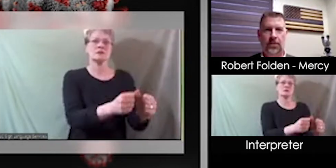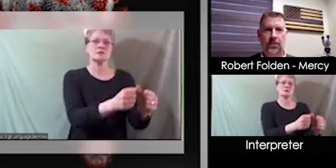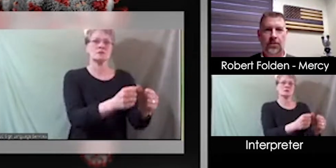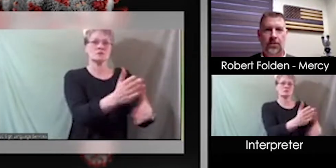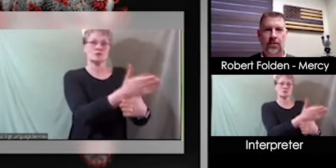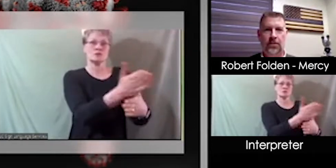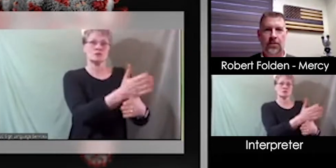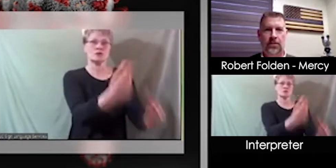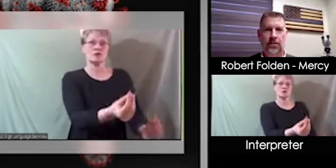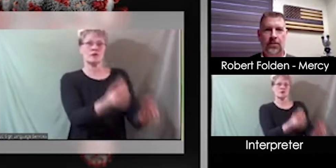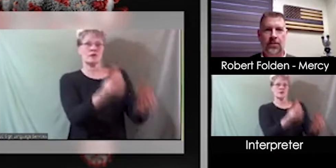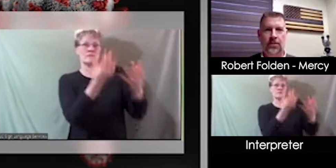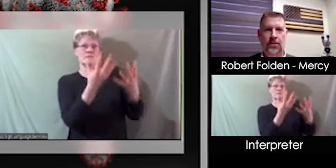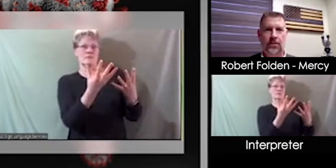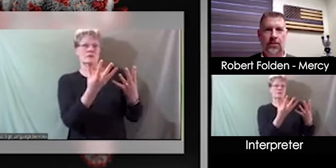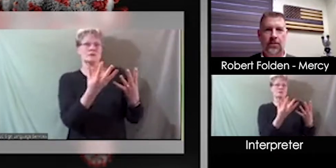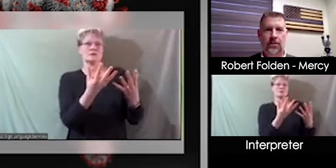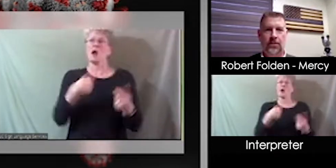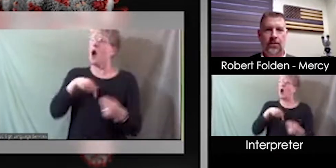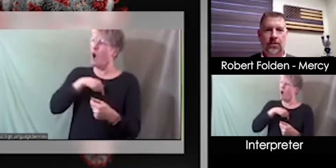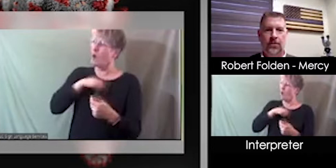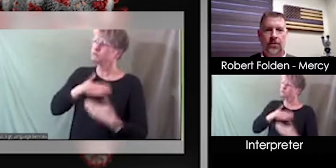in this arena.